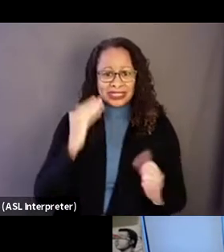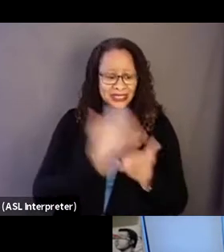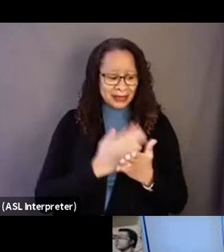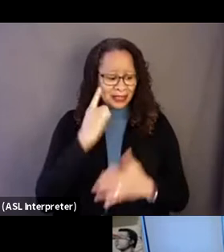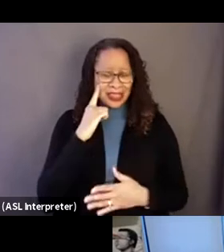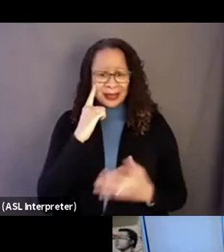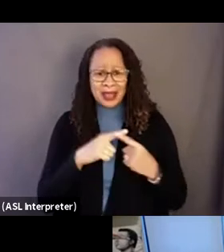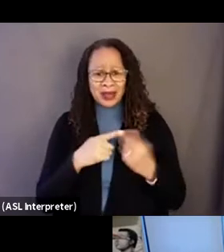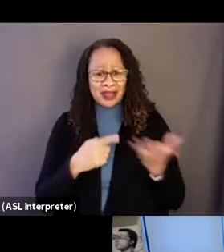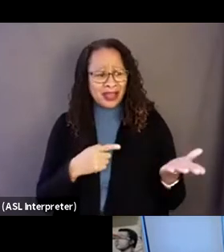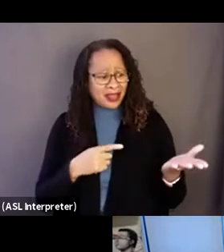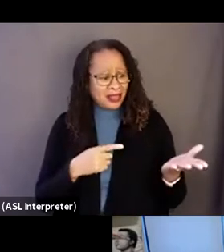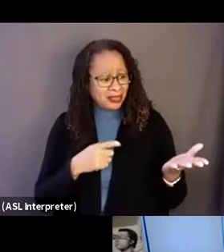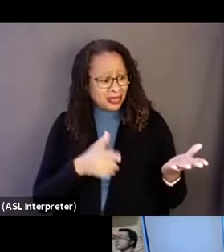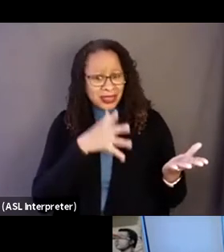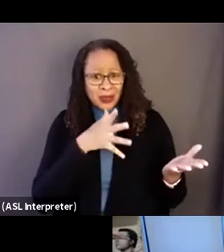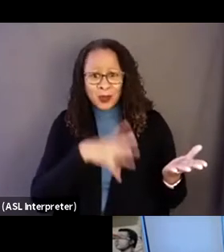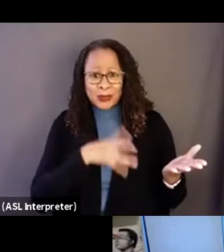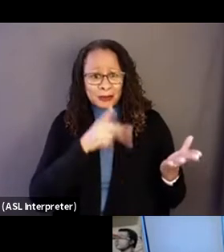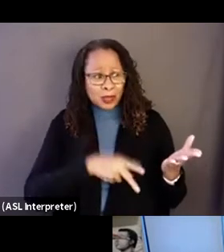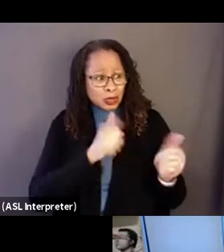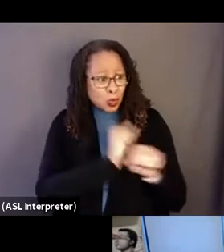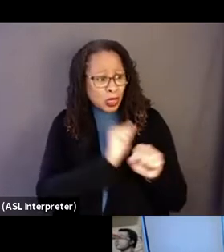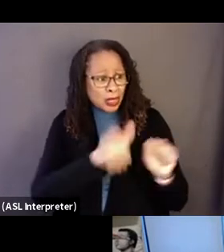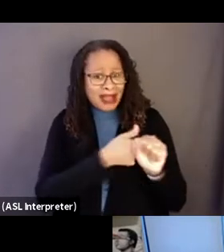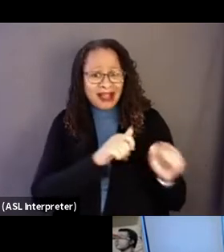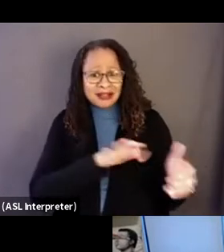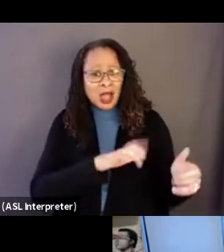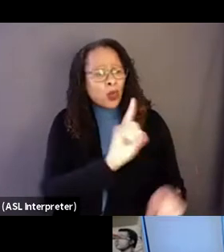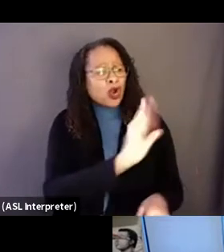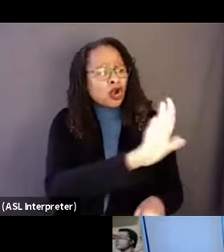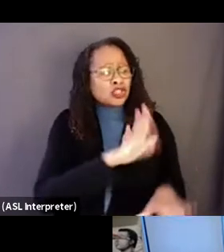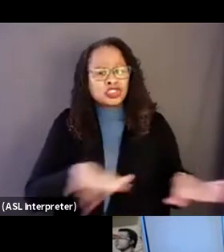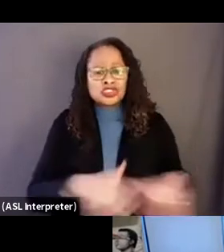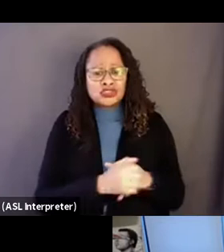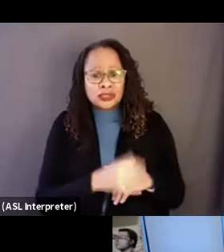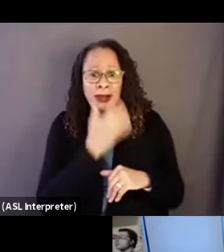"Well, my cashier, where are her children?" If she's a mother, where are her children, right?